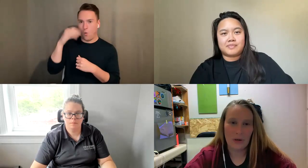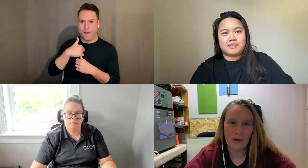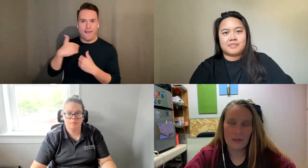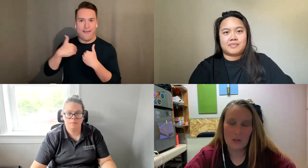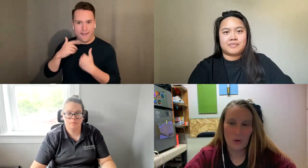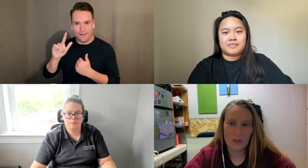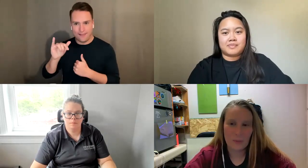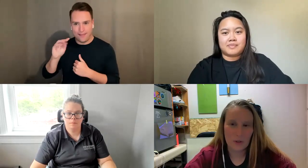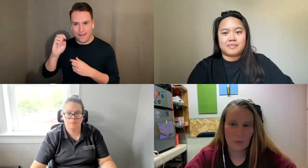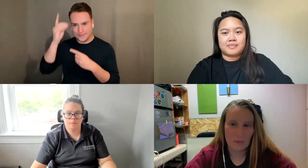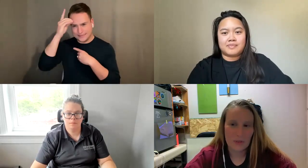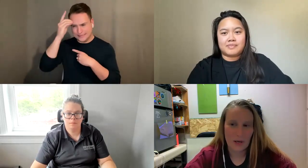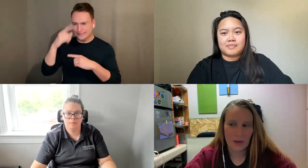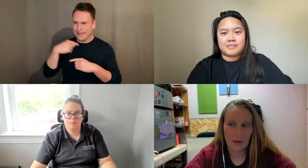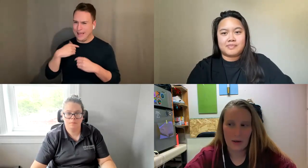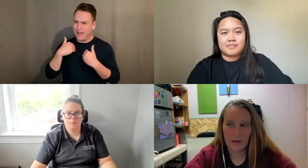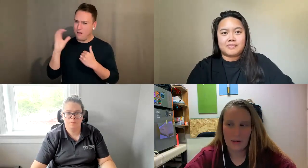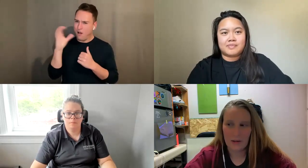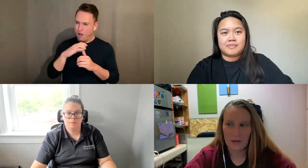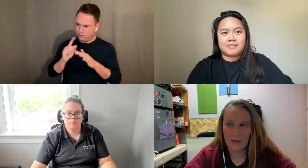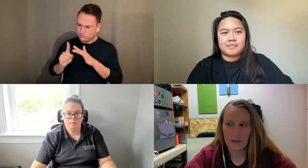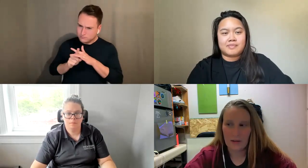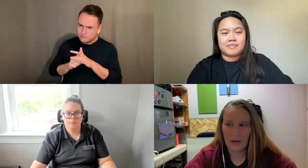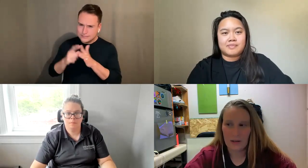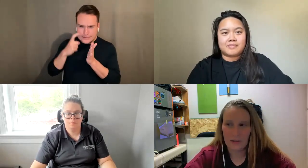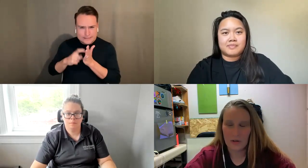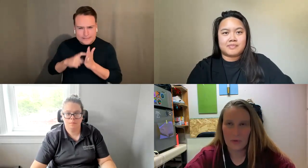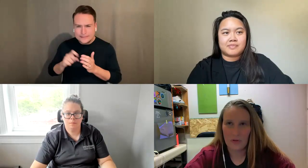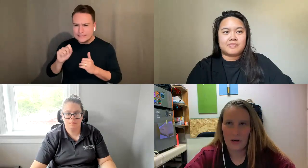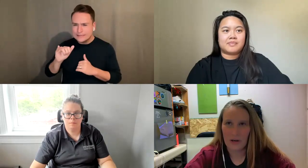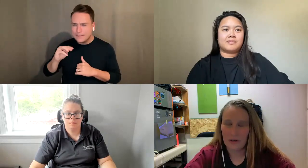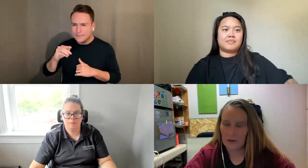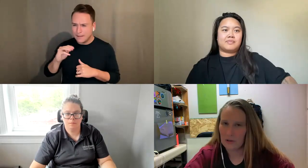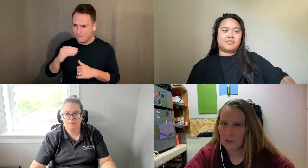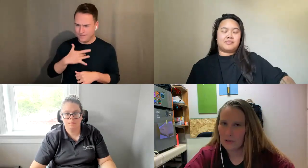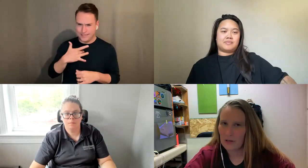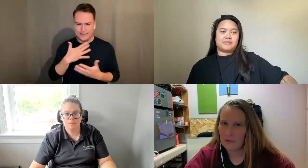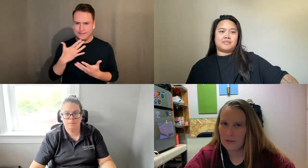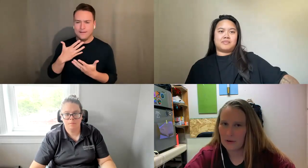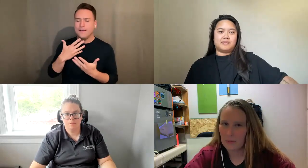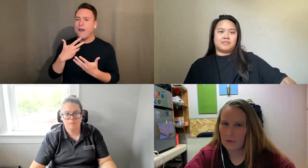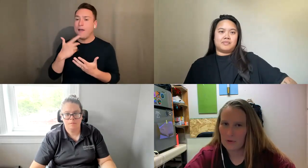So I got all these weird symptoms and I don't think I had health insurance at the time.